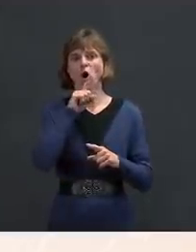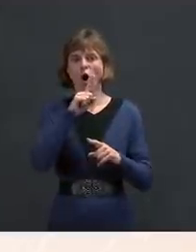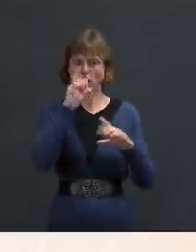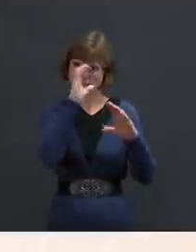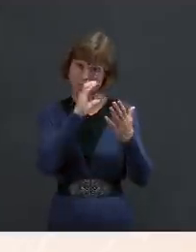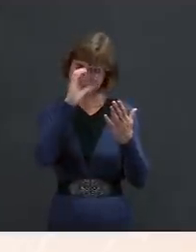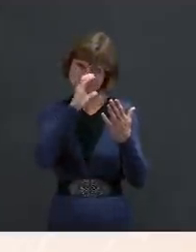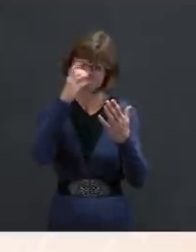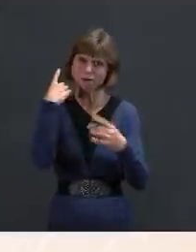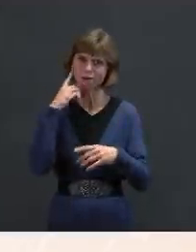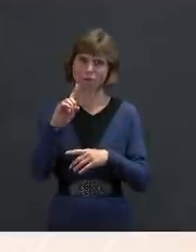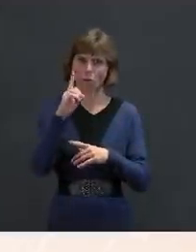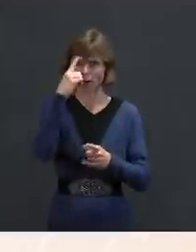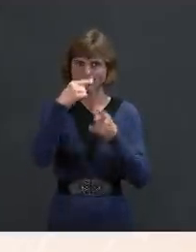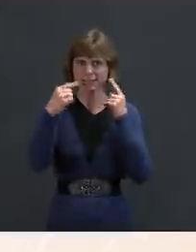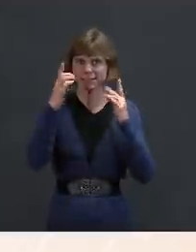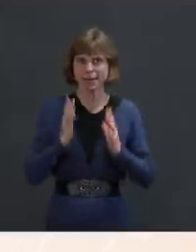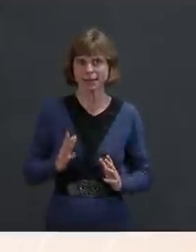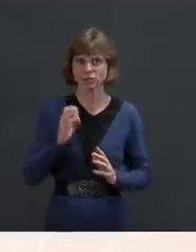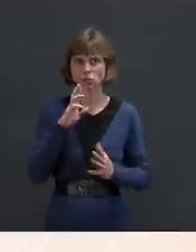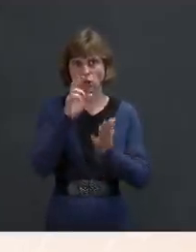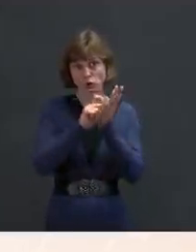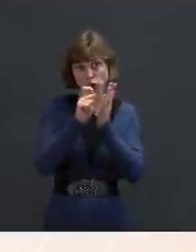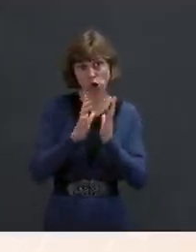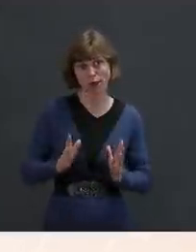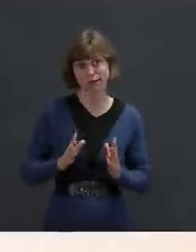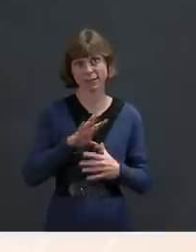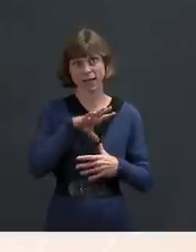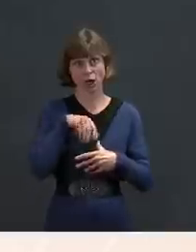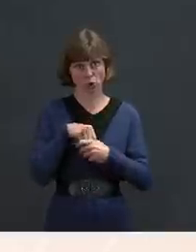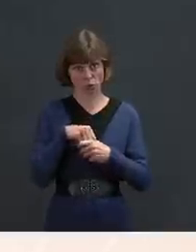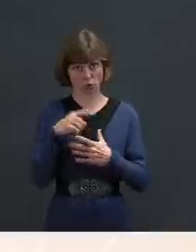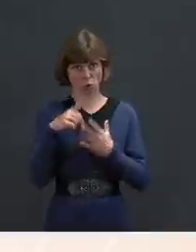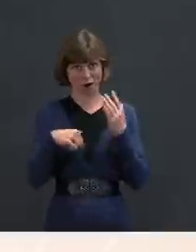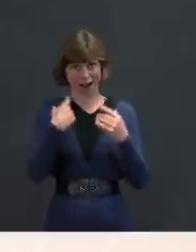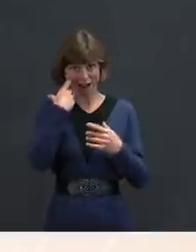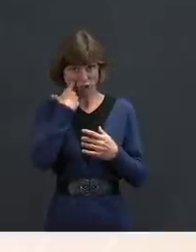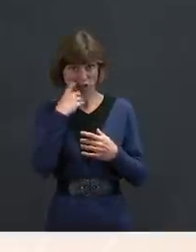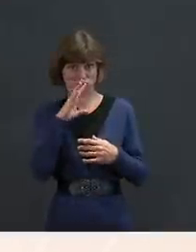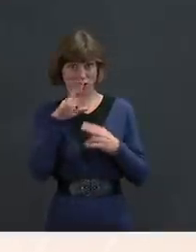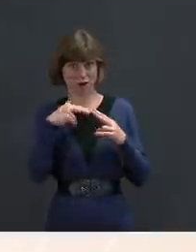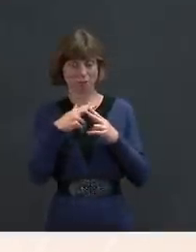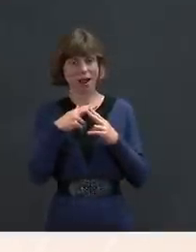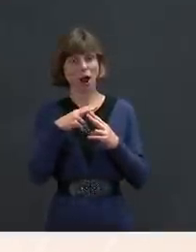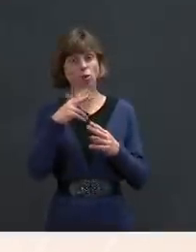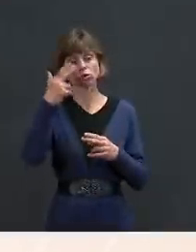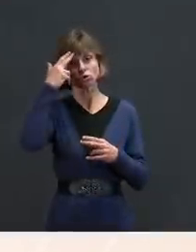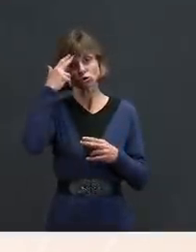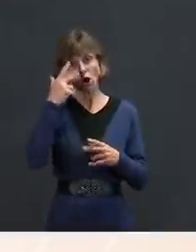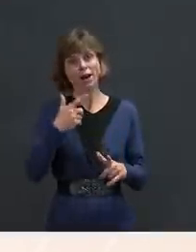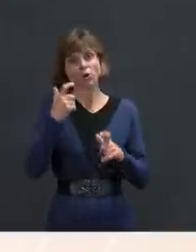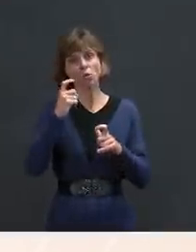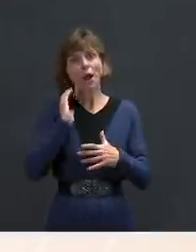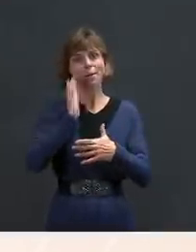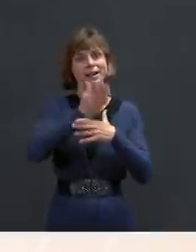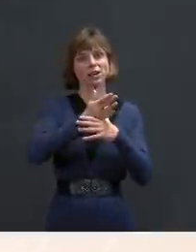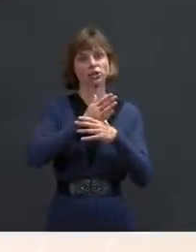including the sanctions that I've just outlined against the Saudi Rapid Intervention Force, against the Deputy Head of General Intelligence